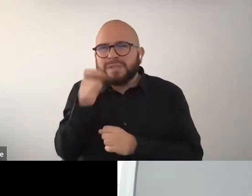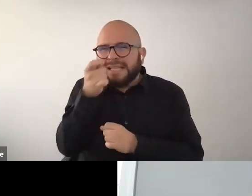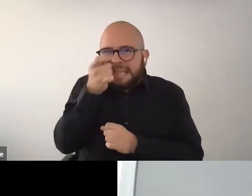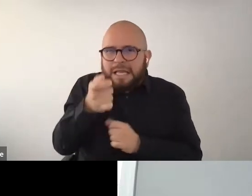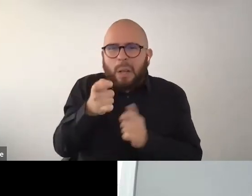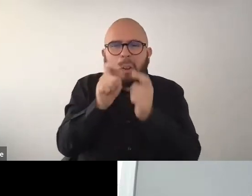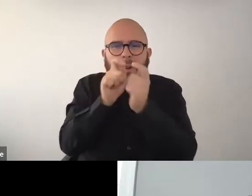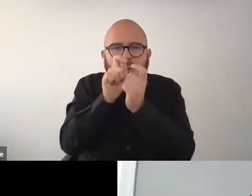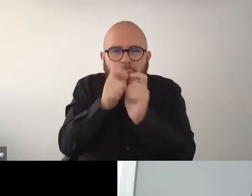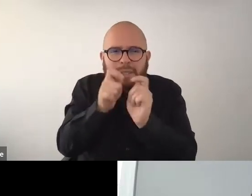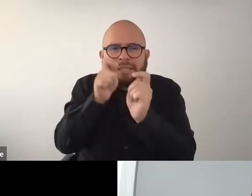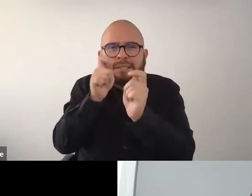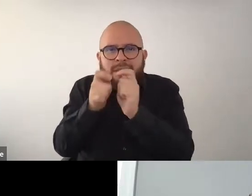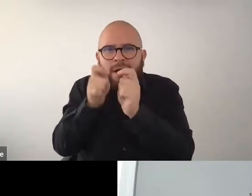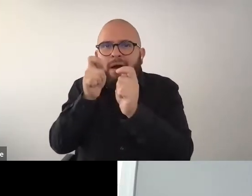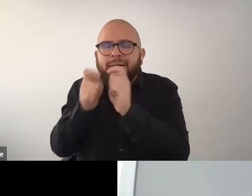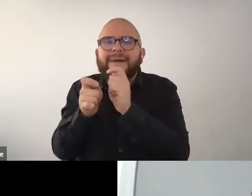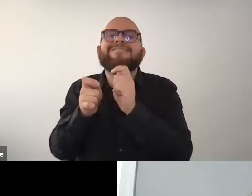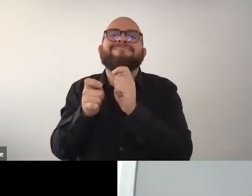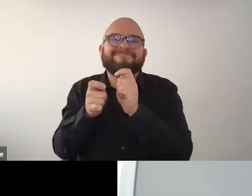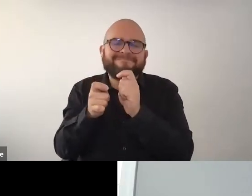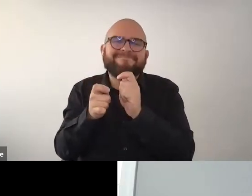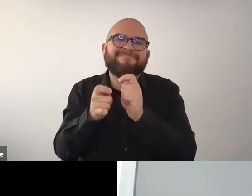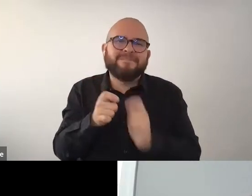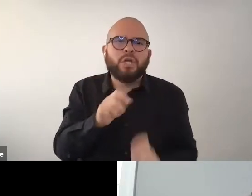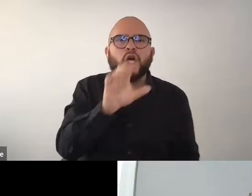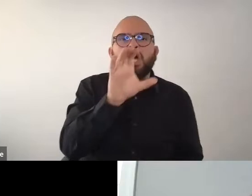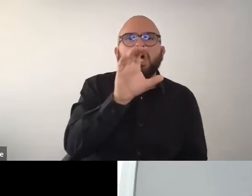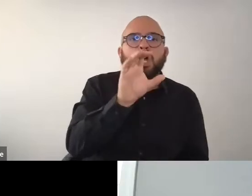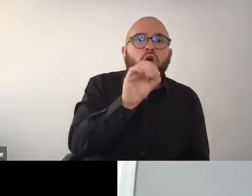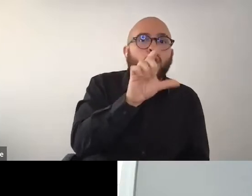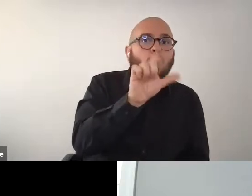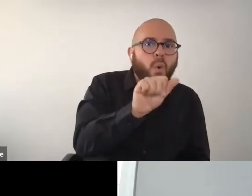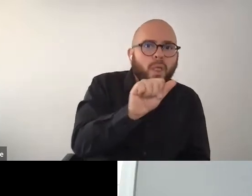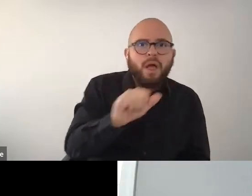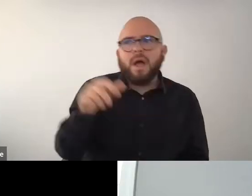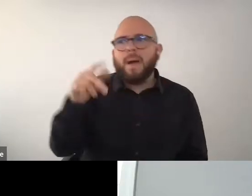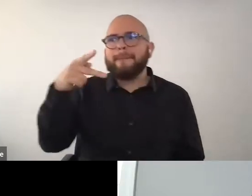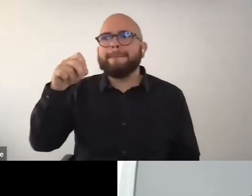sort of the difference between cola and pop and hoagie and a sub.